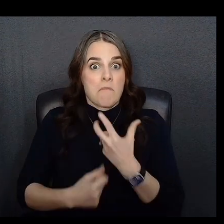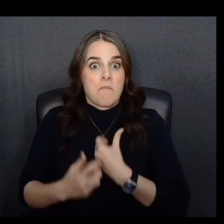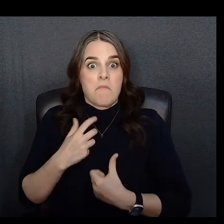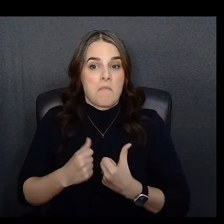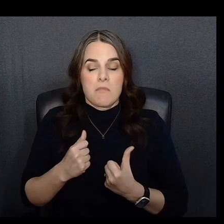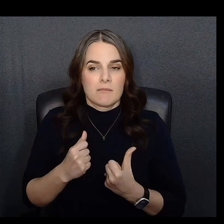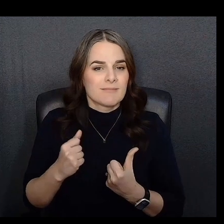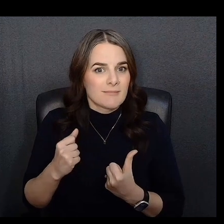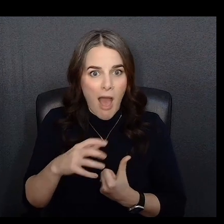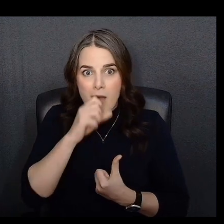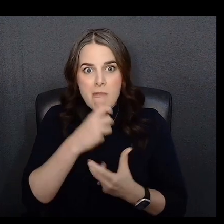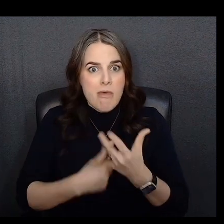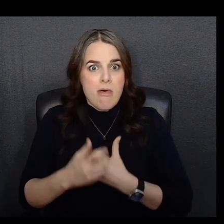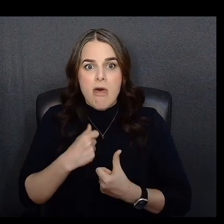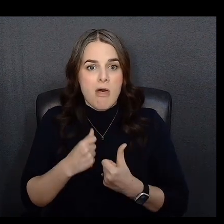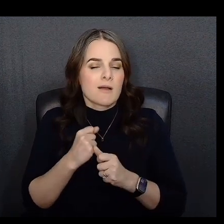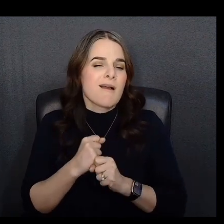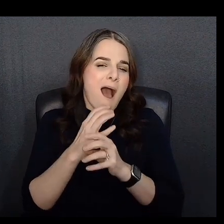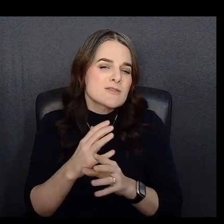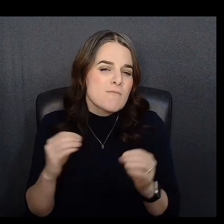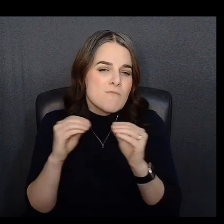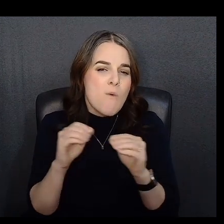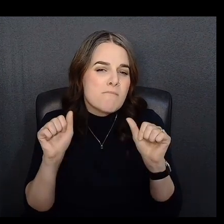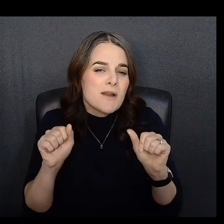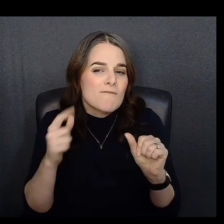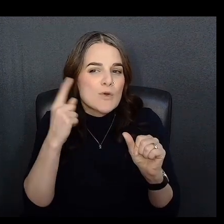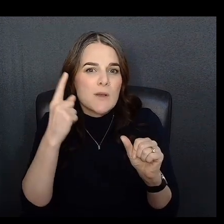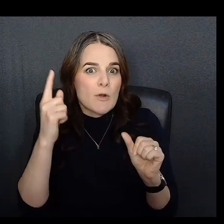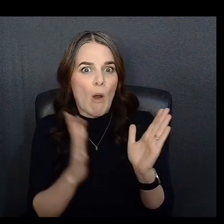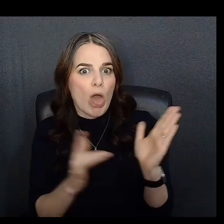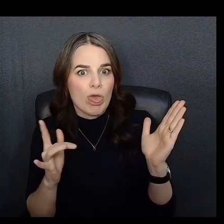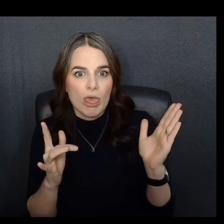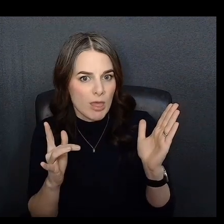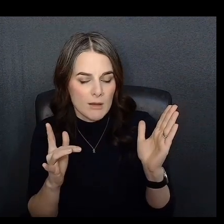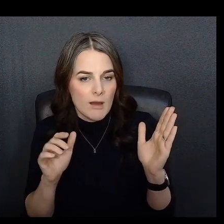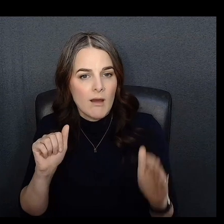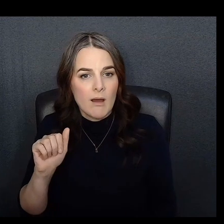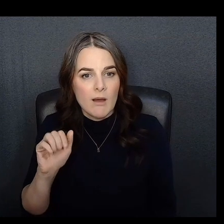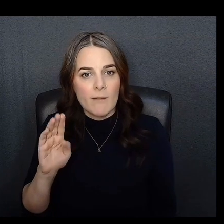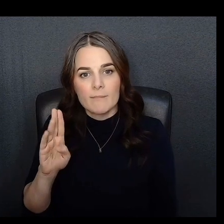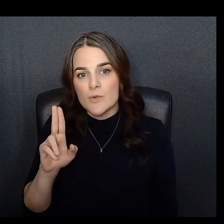then that creates more of an opportunity for abuse. And we also don't want things to be shameful.